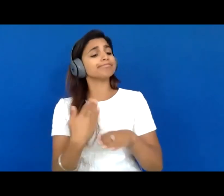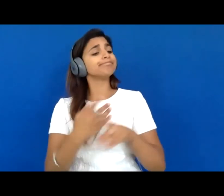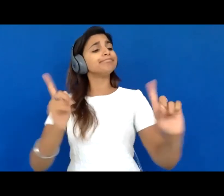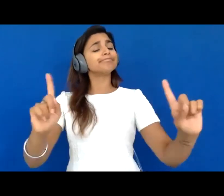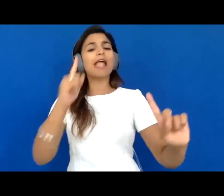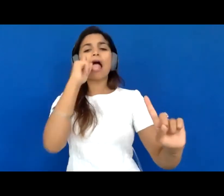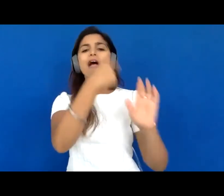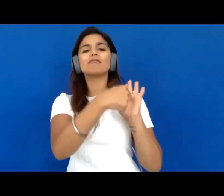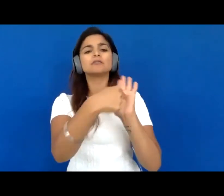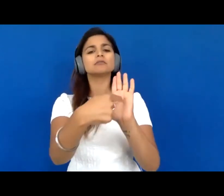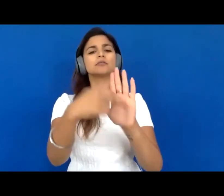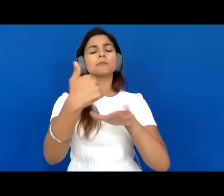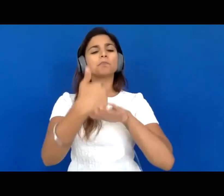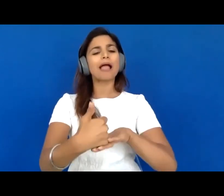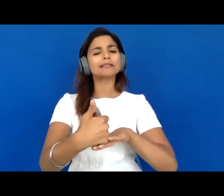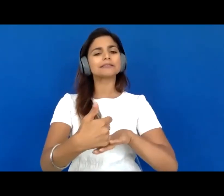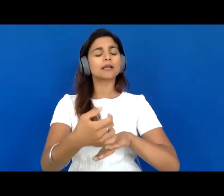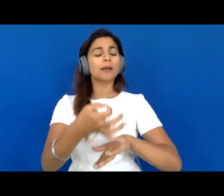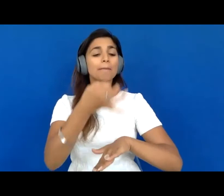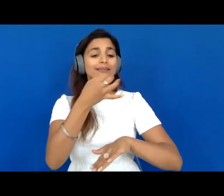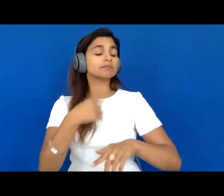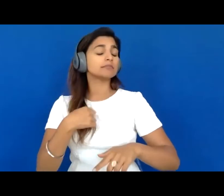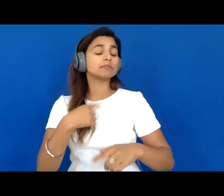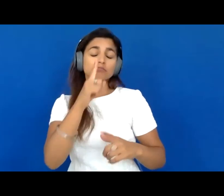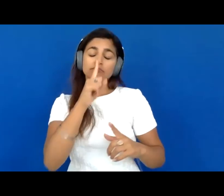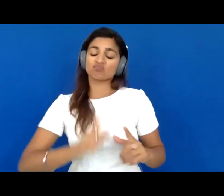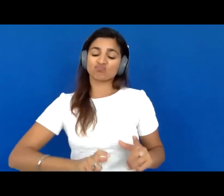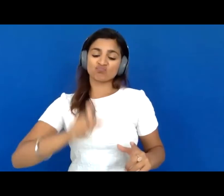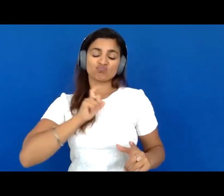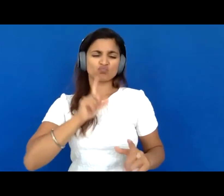can say this with full confidence don't worry my husband is also from there he